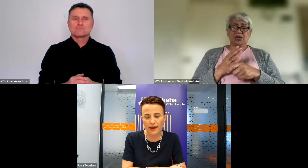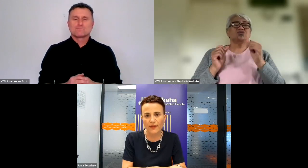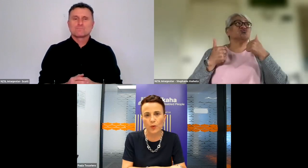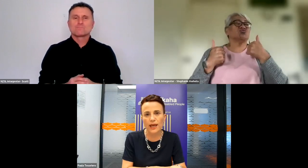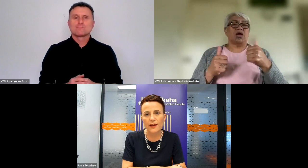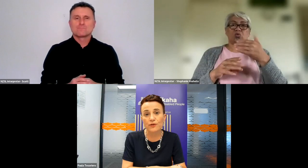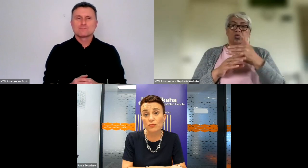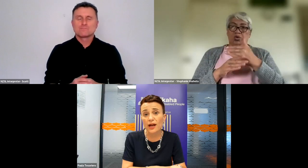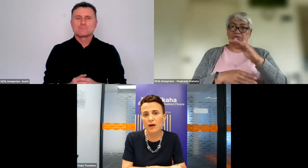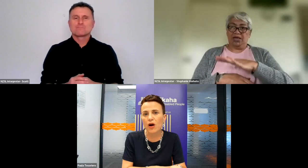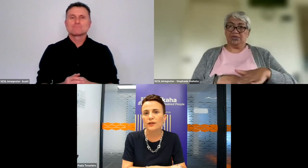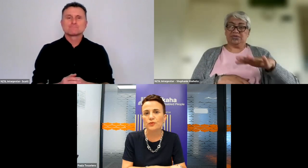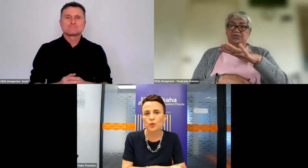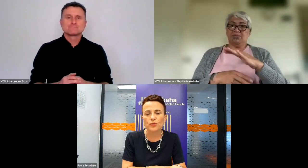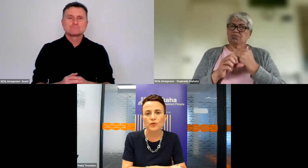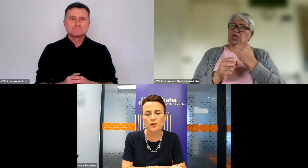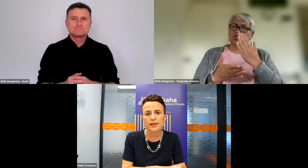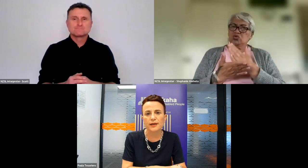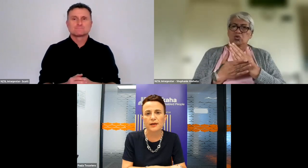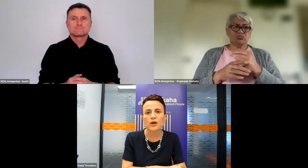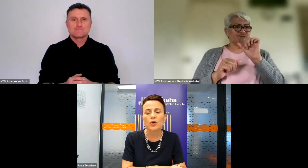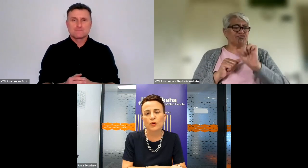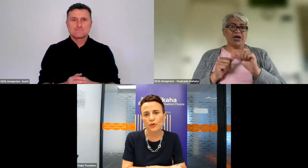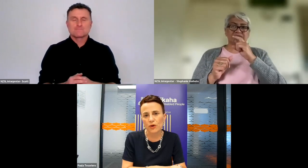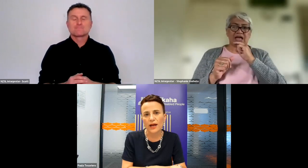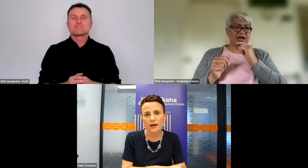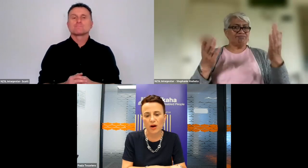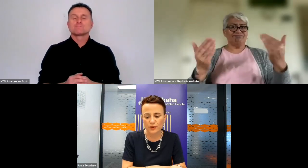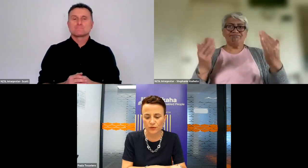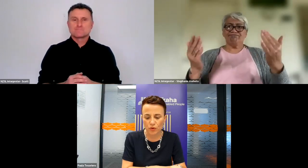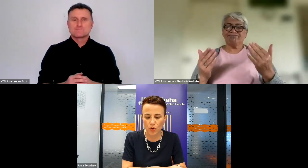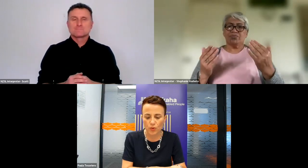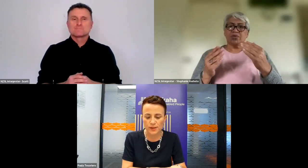and that we have the right kind of workforce here with the right kind of roles